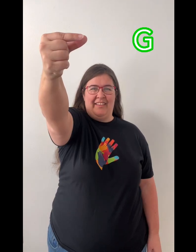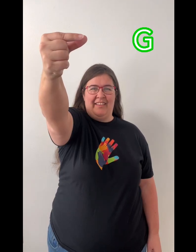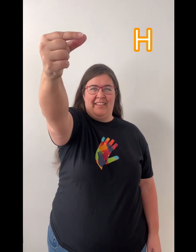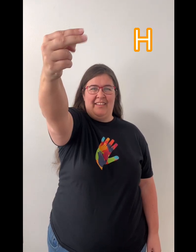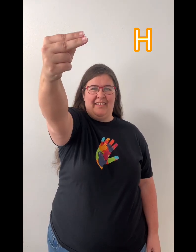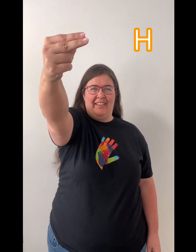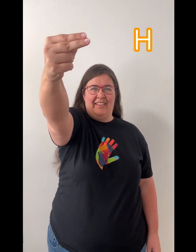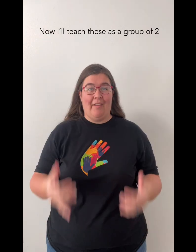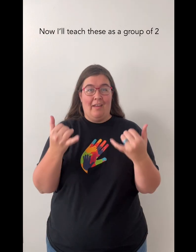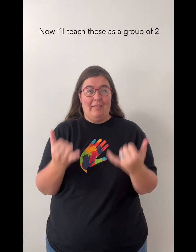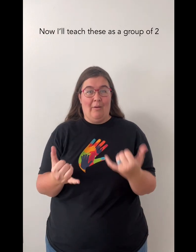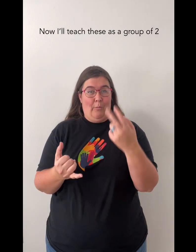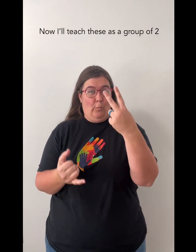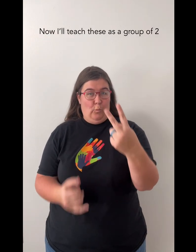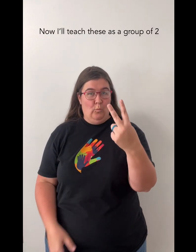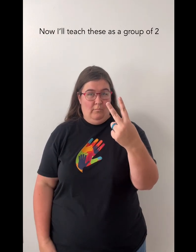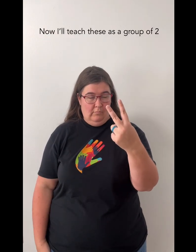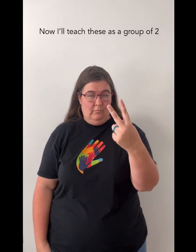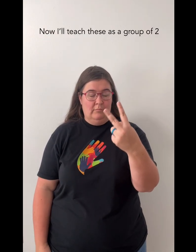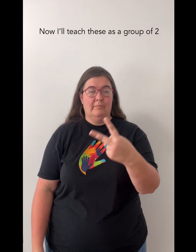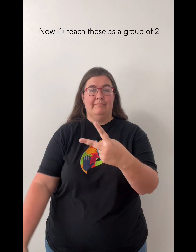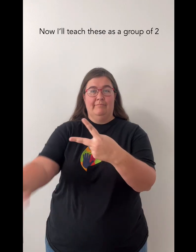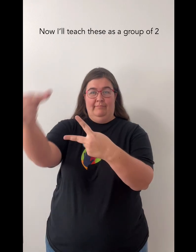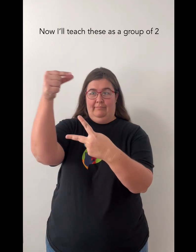How to sign G and H in ASL Now I'll teach these as a group of 2